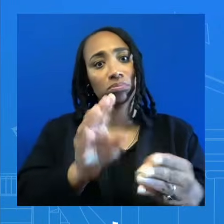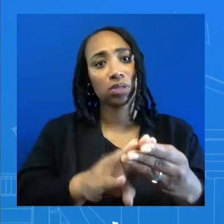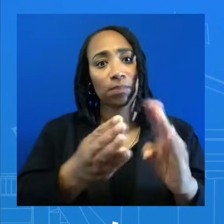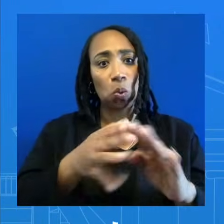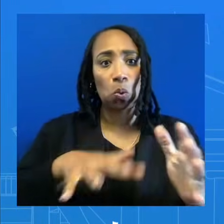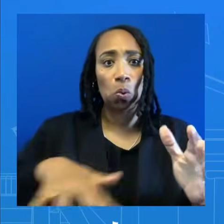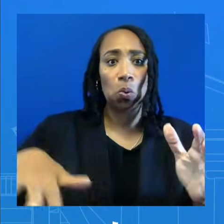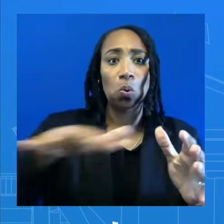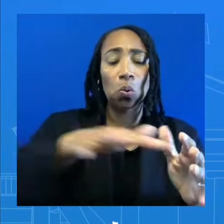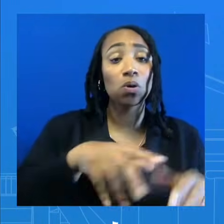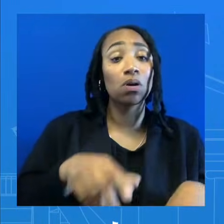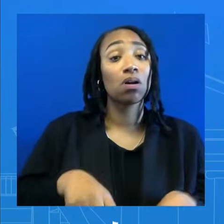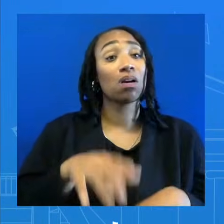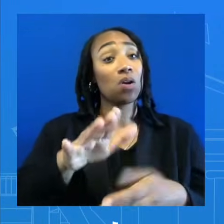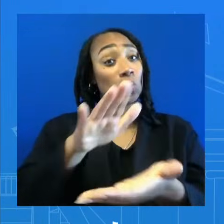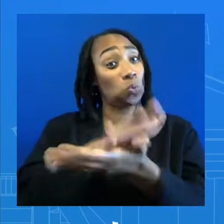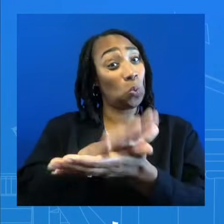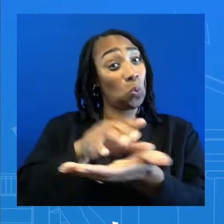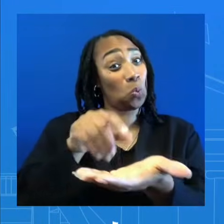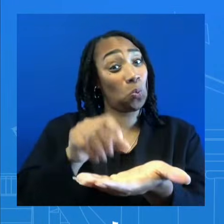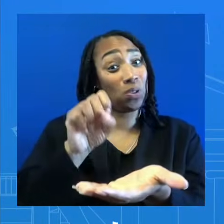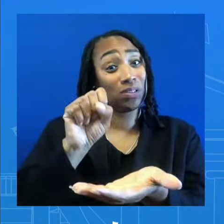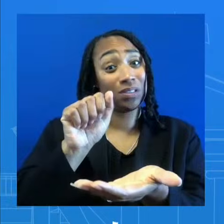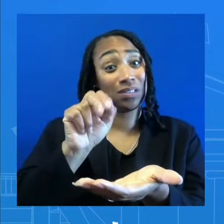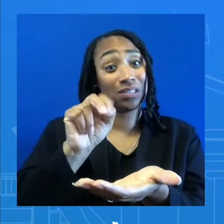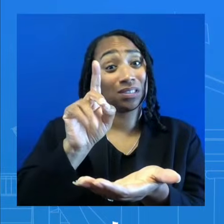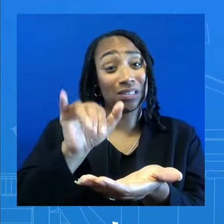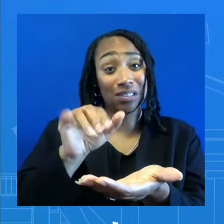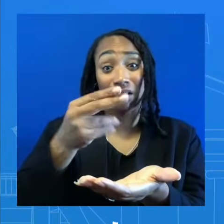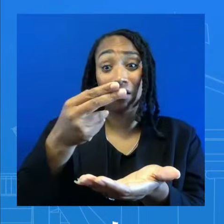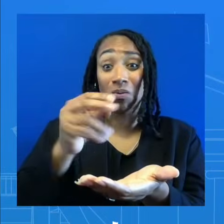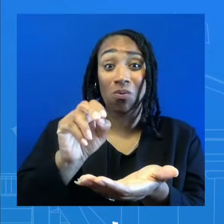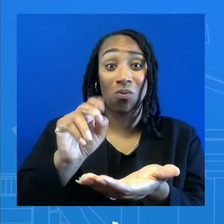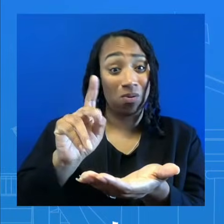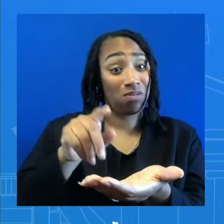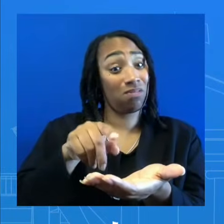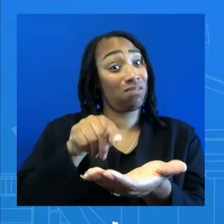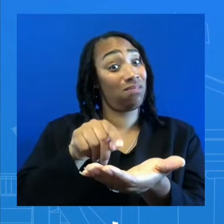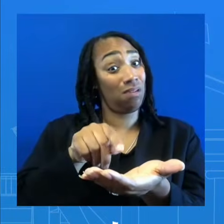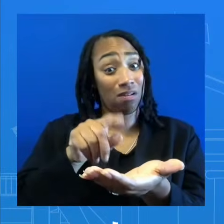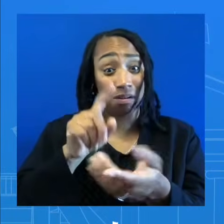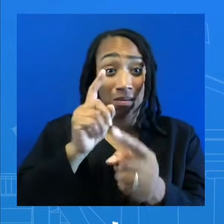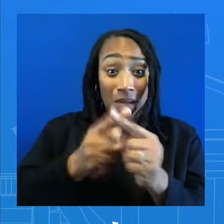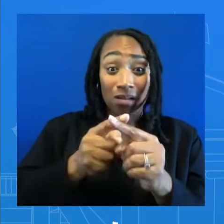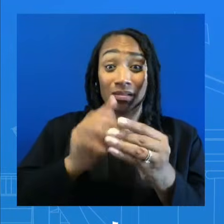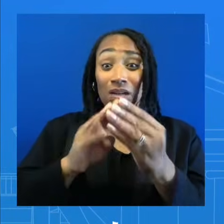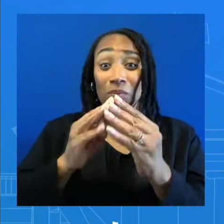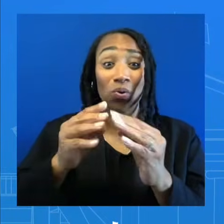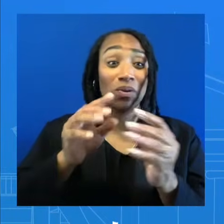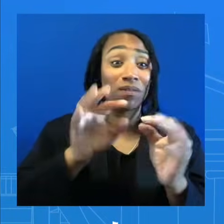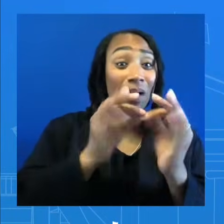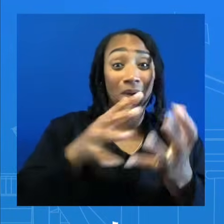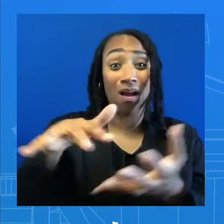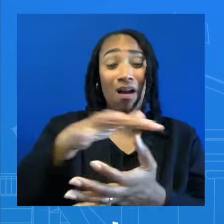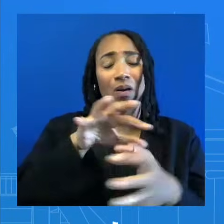If -- I think if you think about that moment and, I think, if you are just a human and you remember that day,